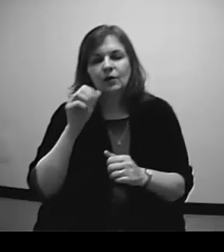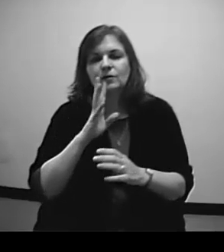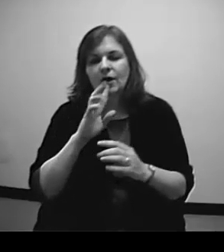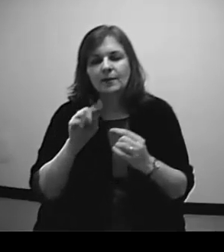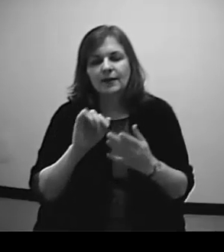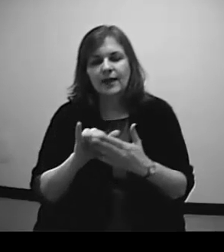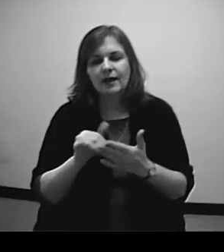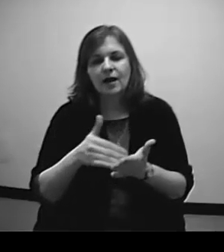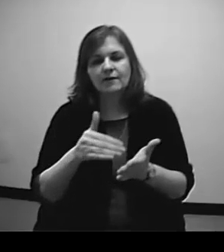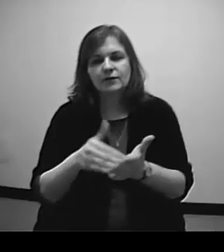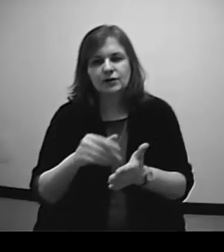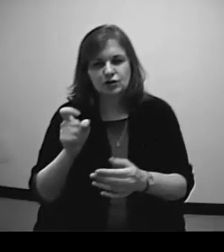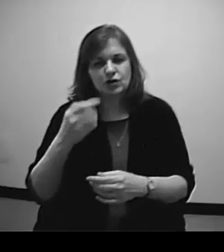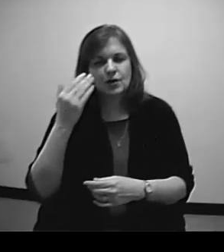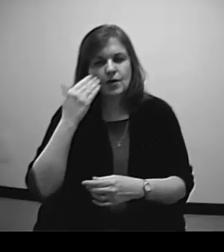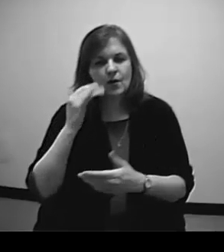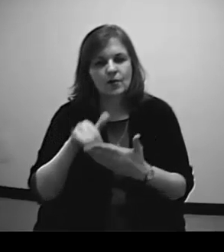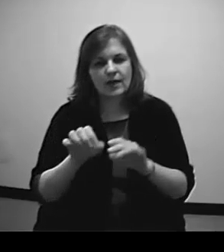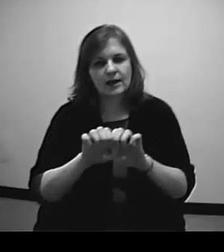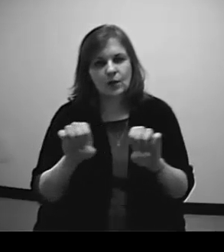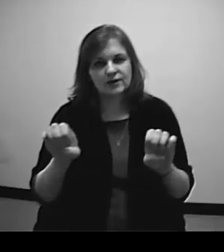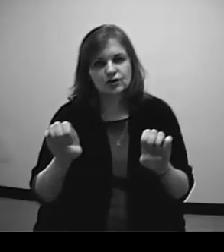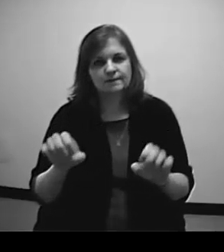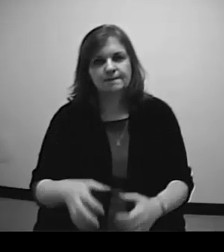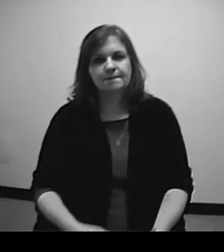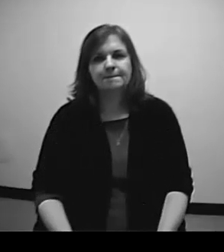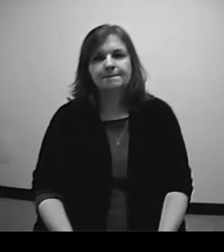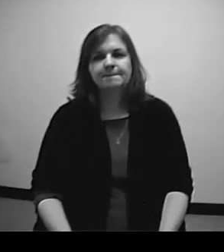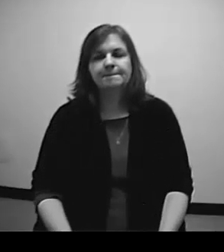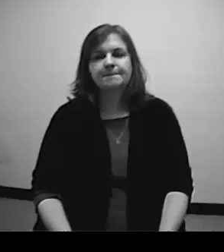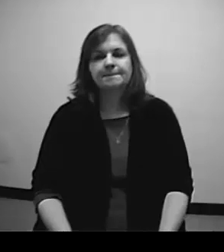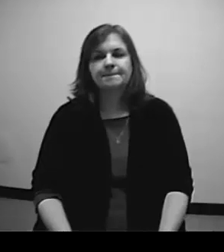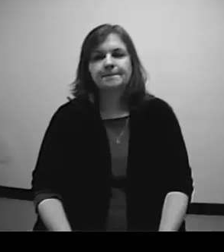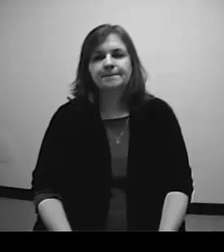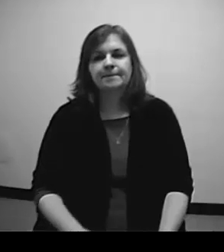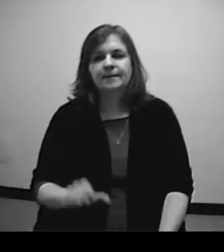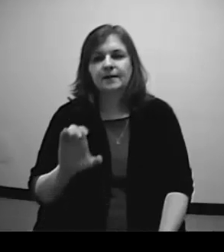we'll talk about it a lot and you should be very familiar with it